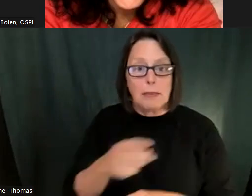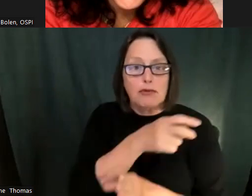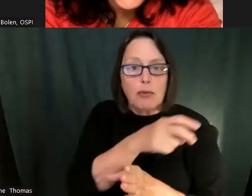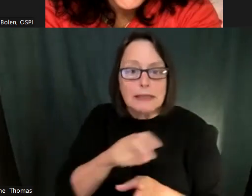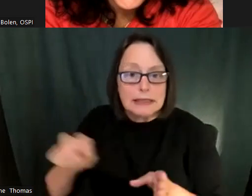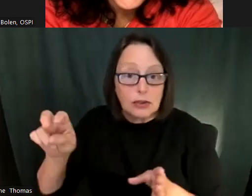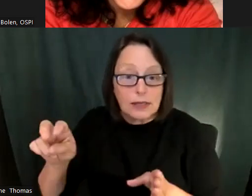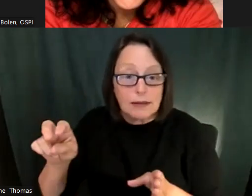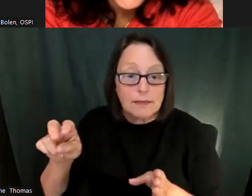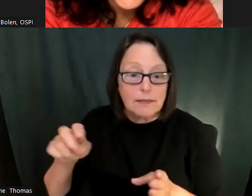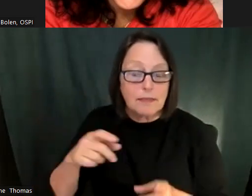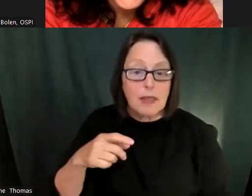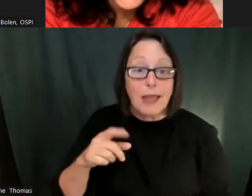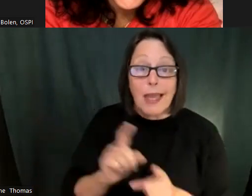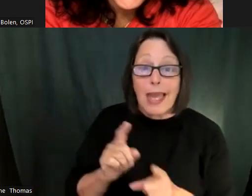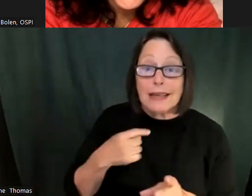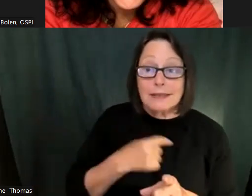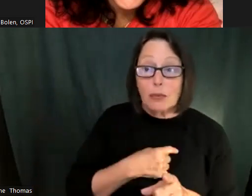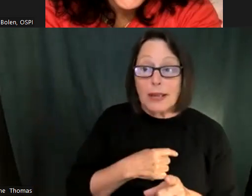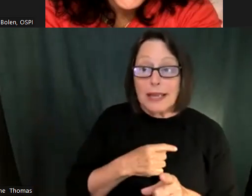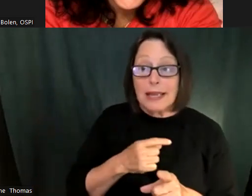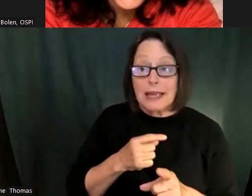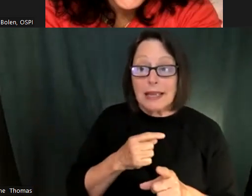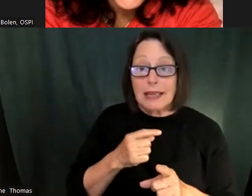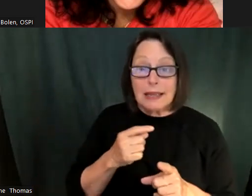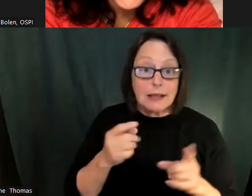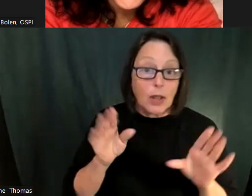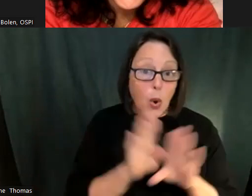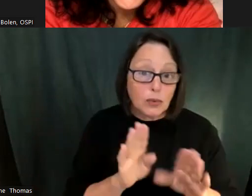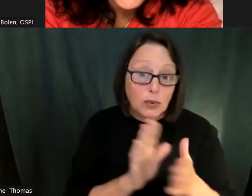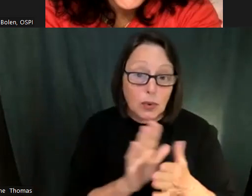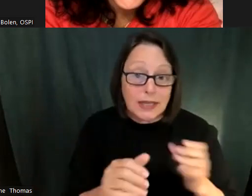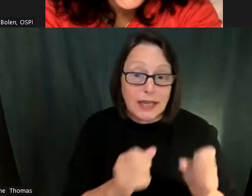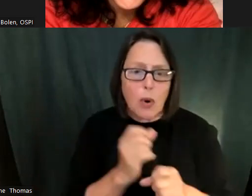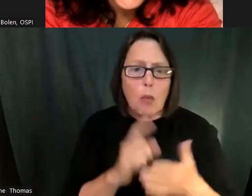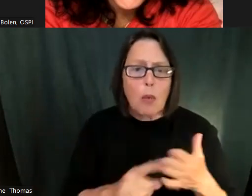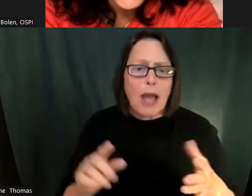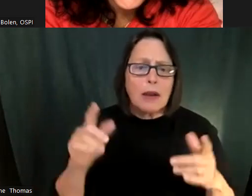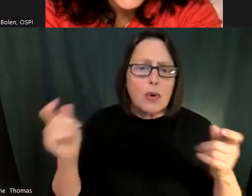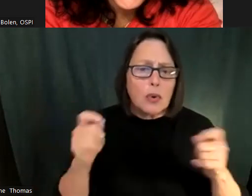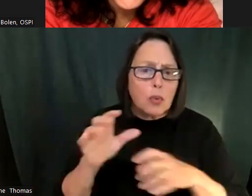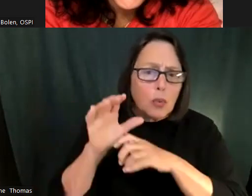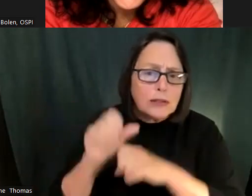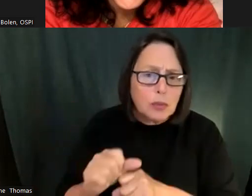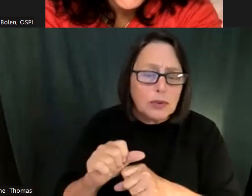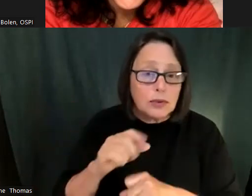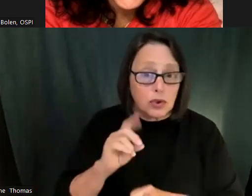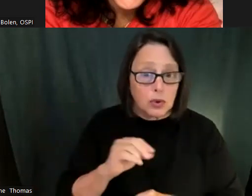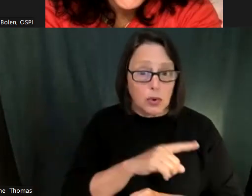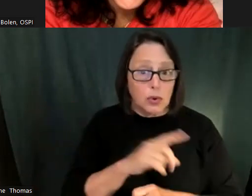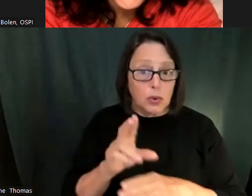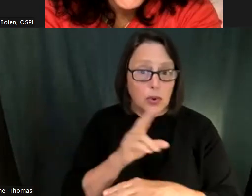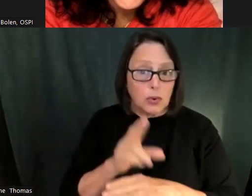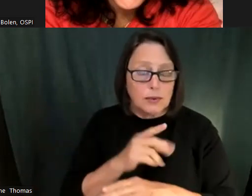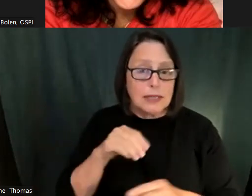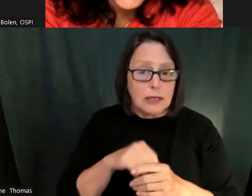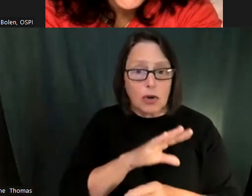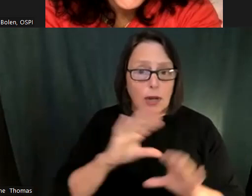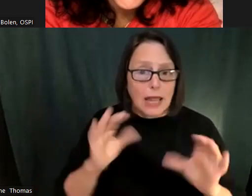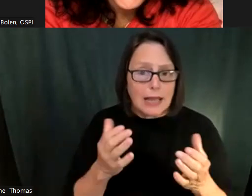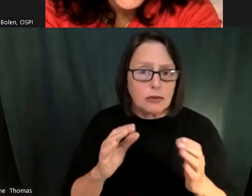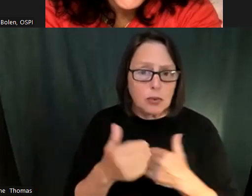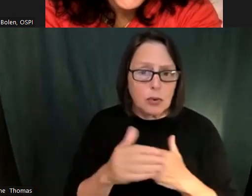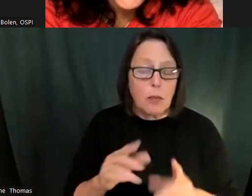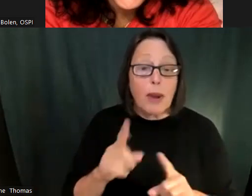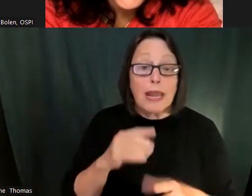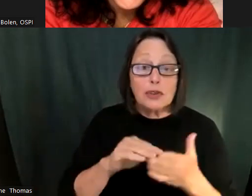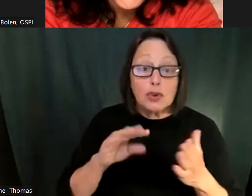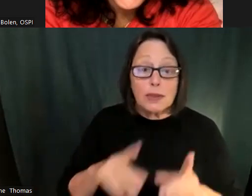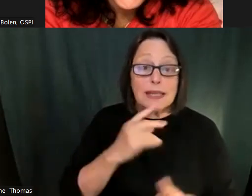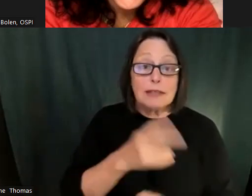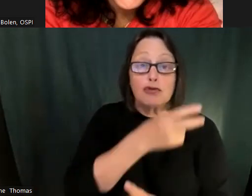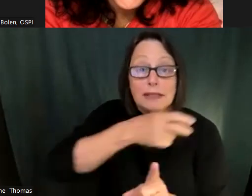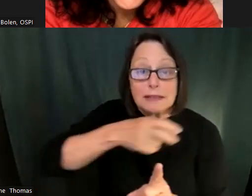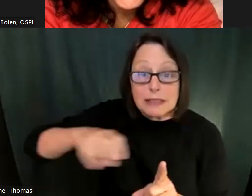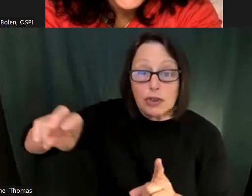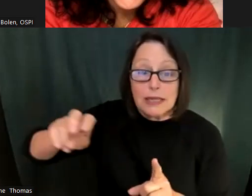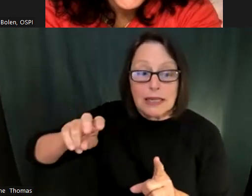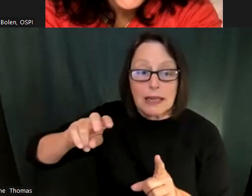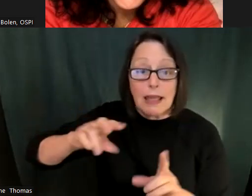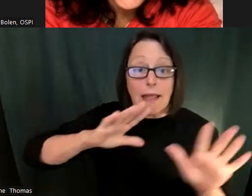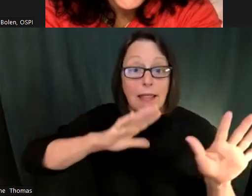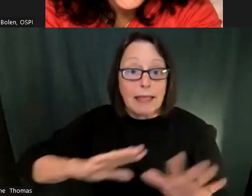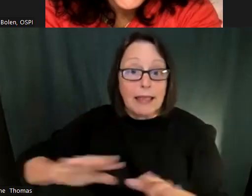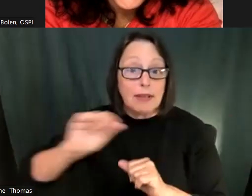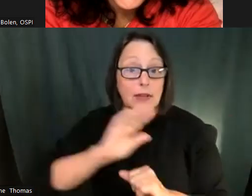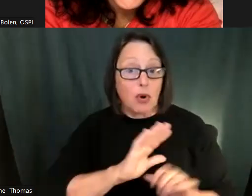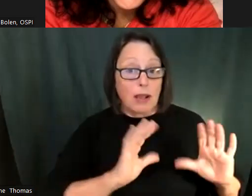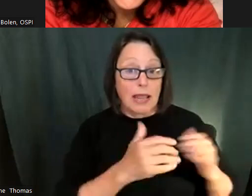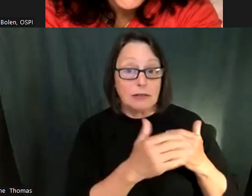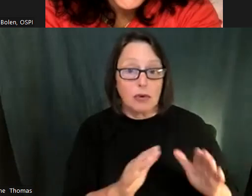Of the school year, right? And so Where we're talking a lot about the beginning of the school year and I'm wondering how do you navigate your process?